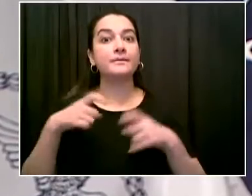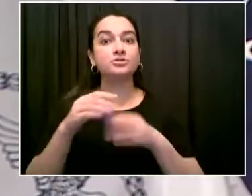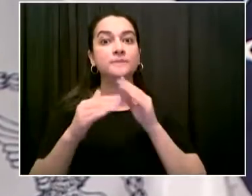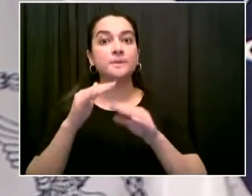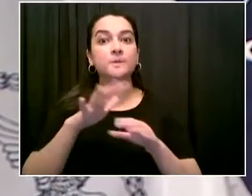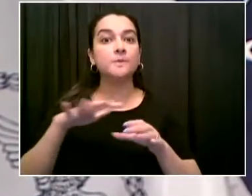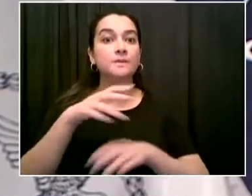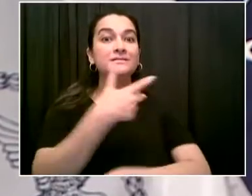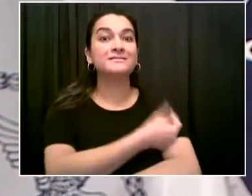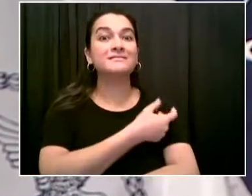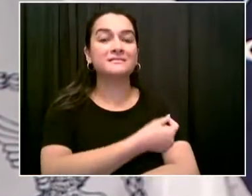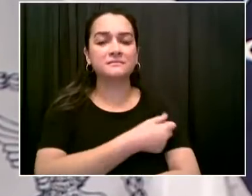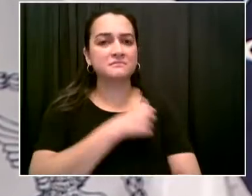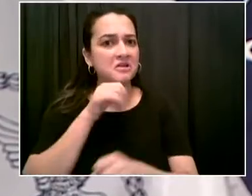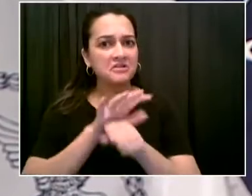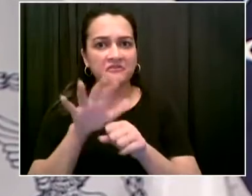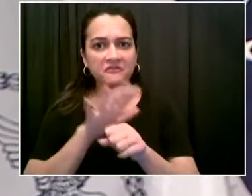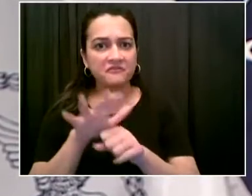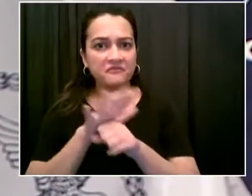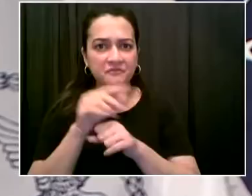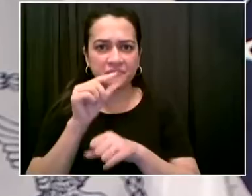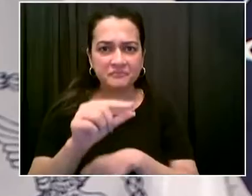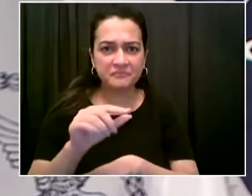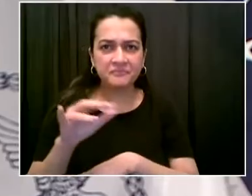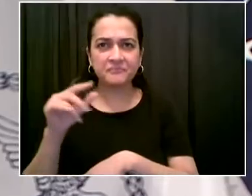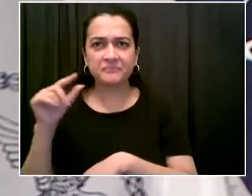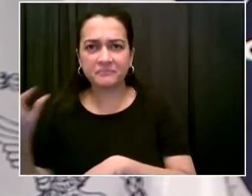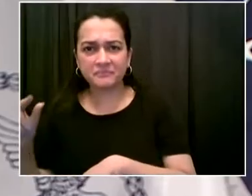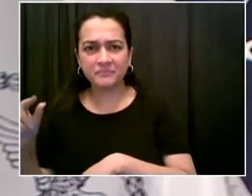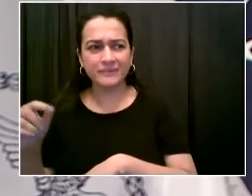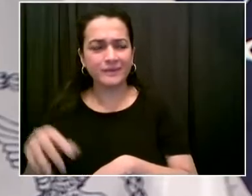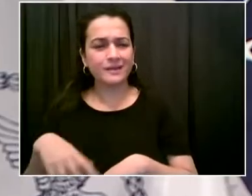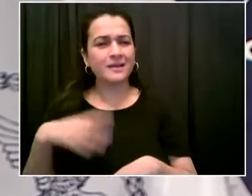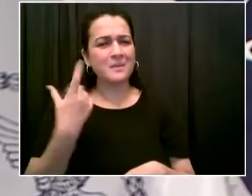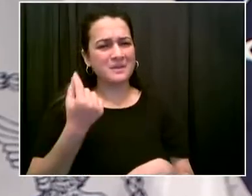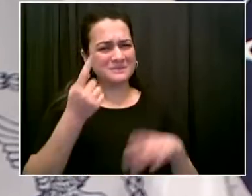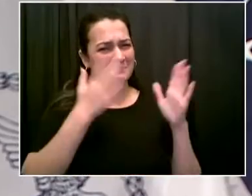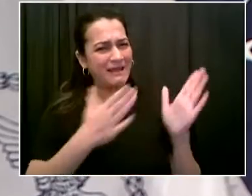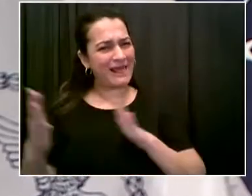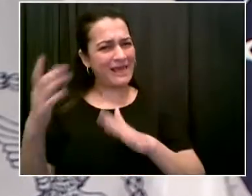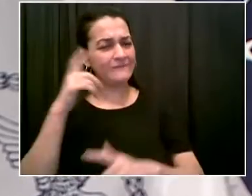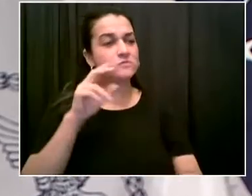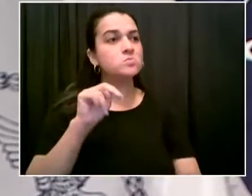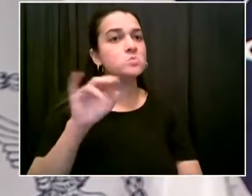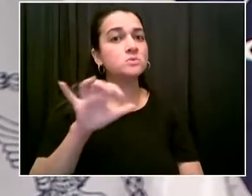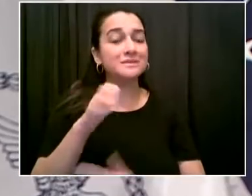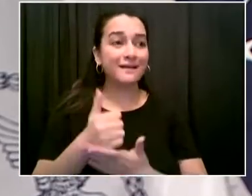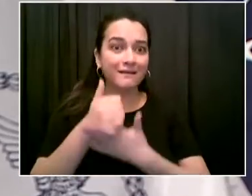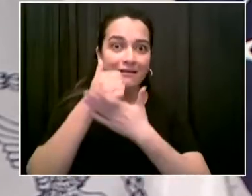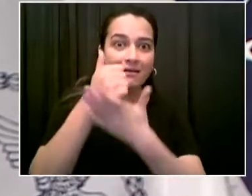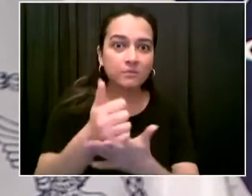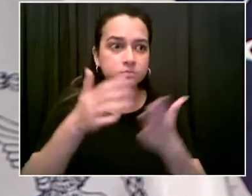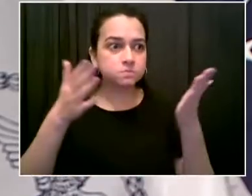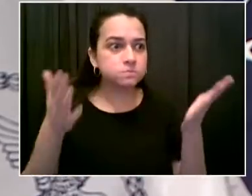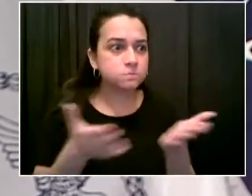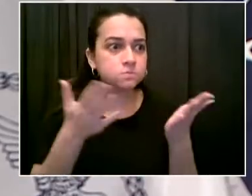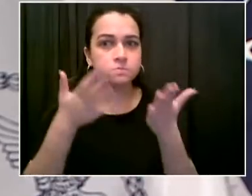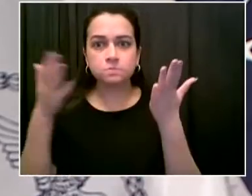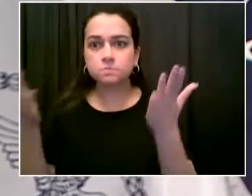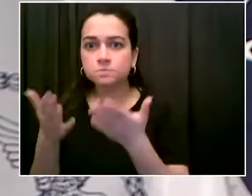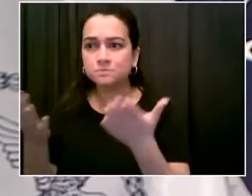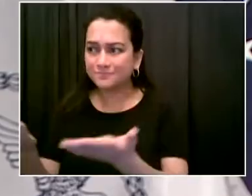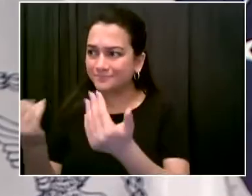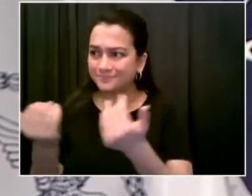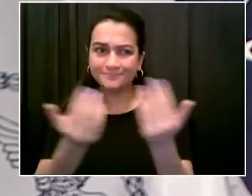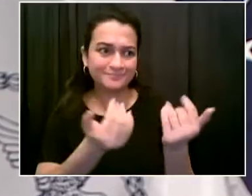WHAT IS THE CITY